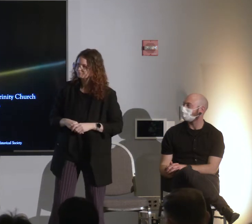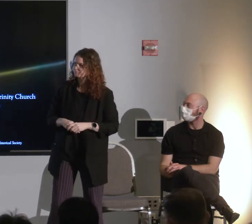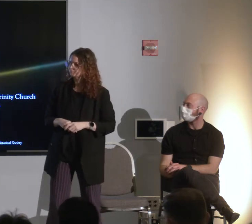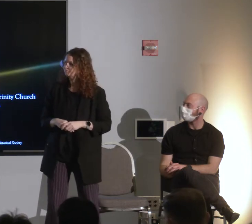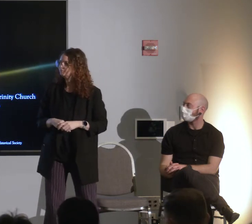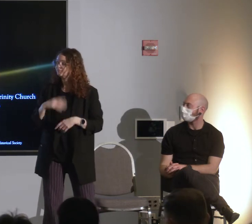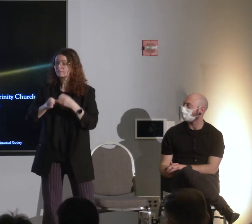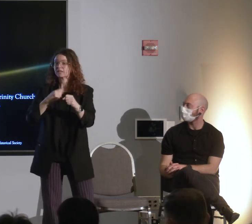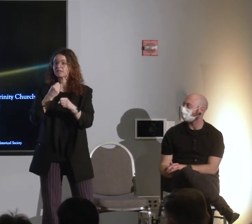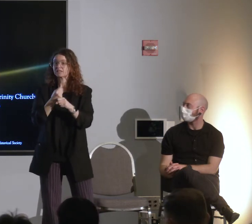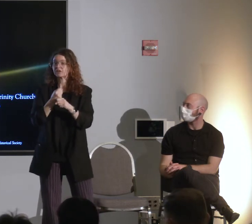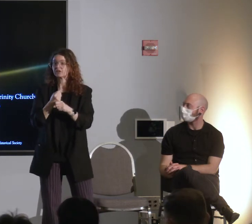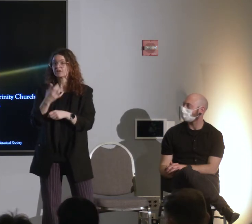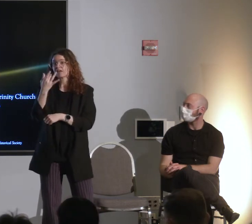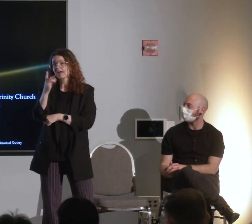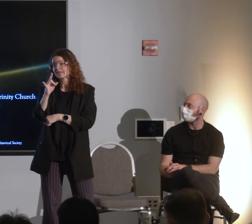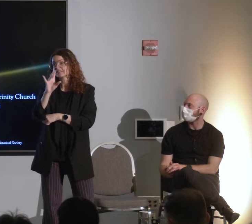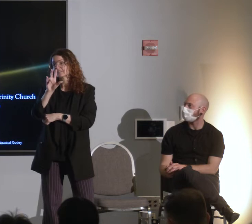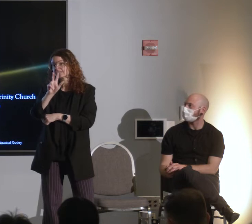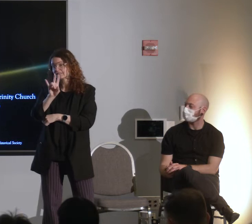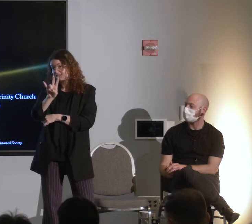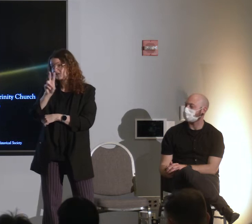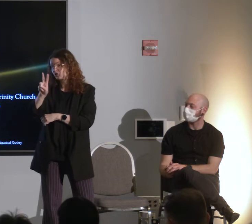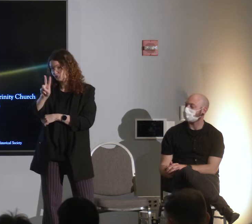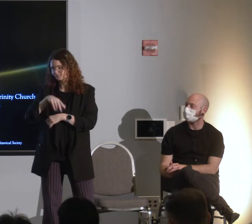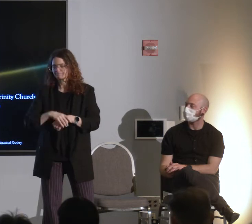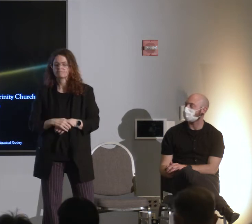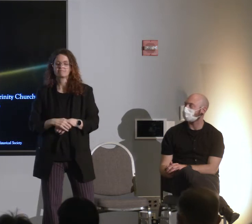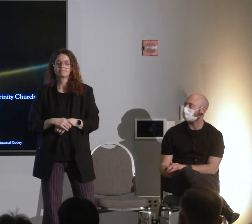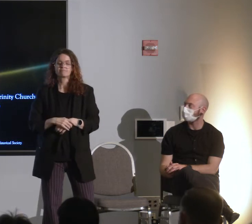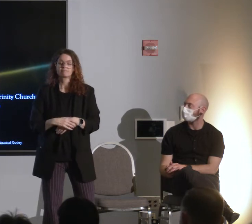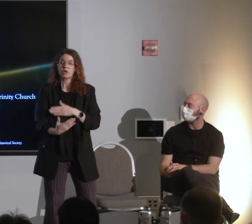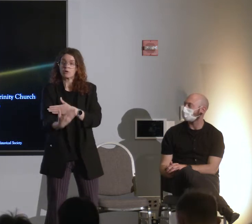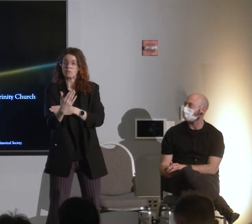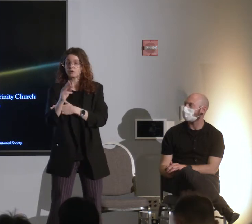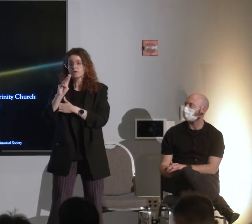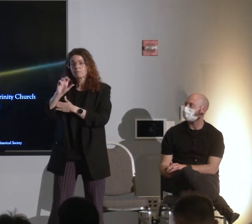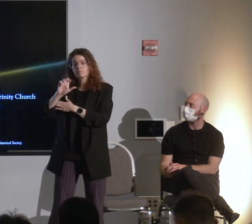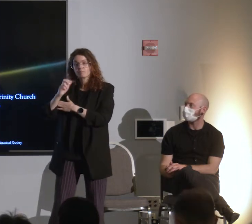The year is 1872. On the morning of March 8, Richardson got